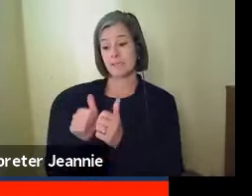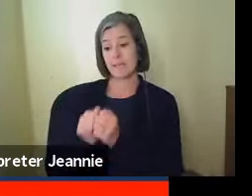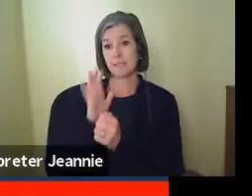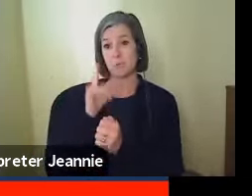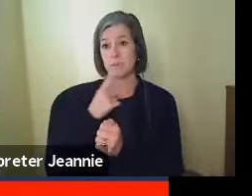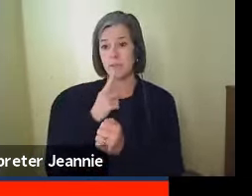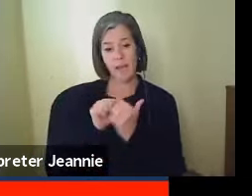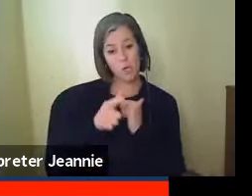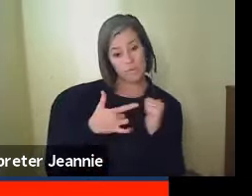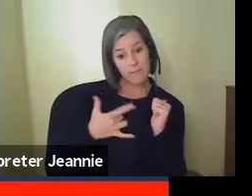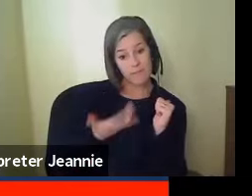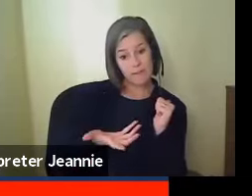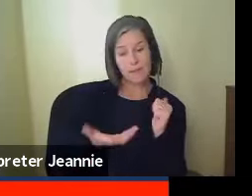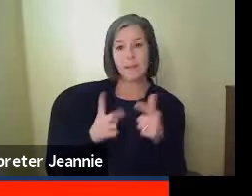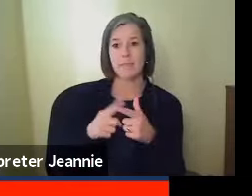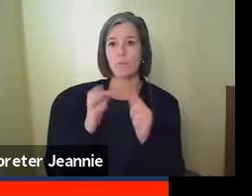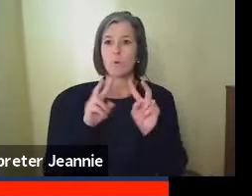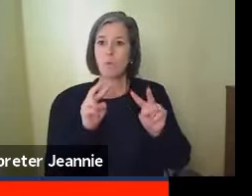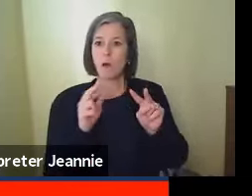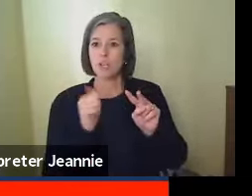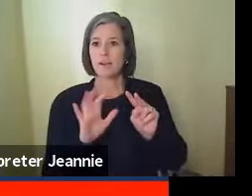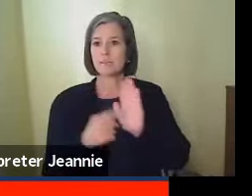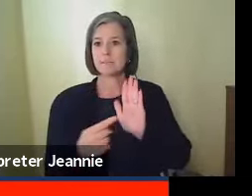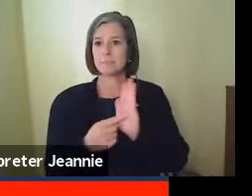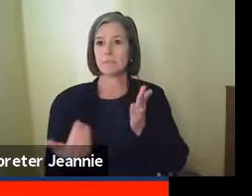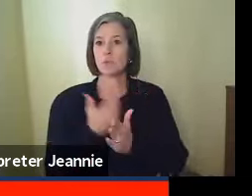to monitor for any kind of symptoms. And that is realtime data that is